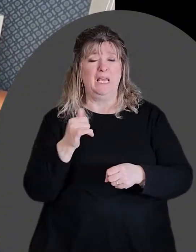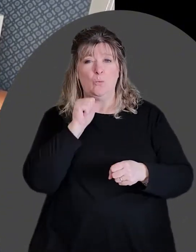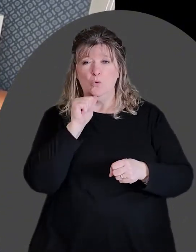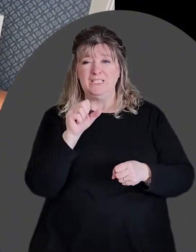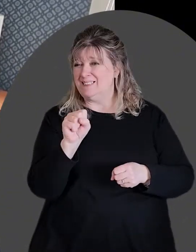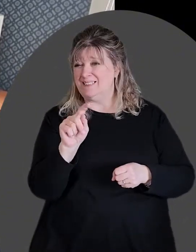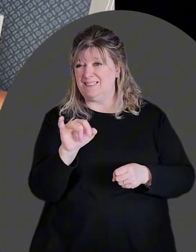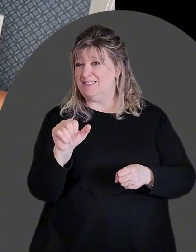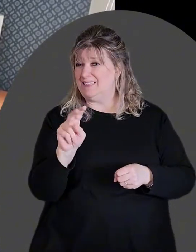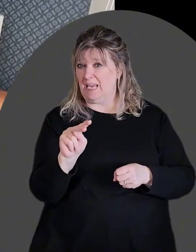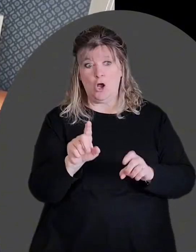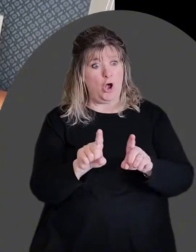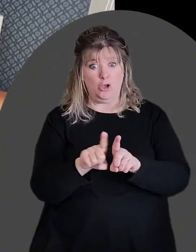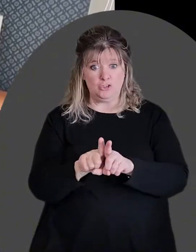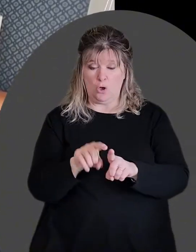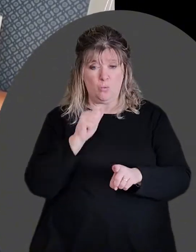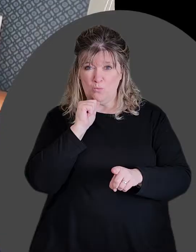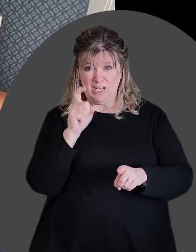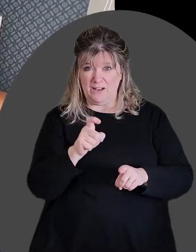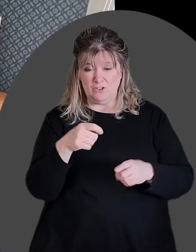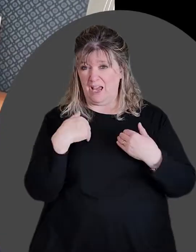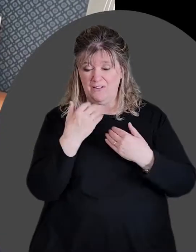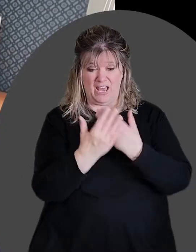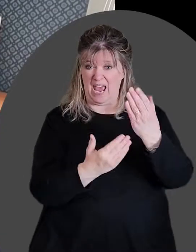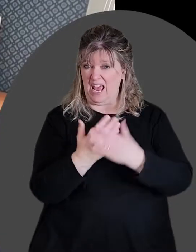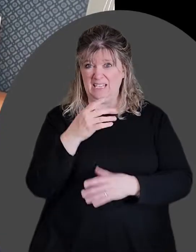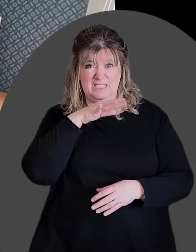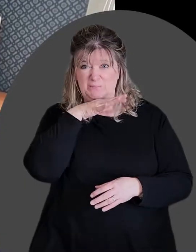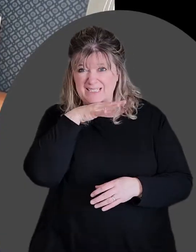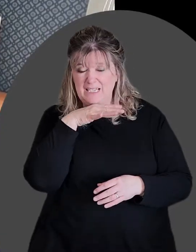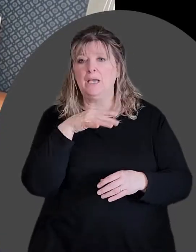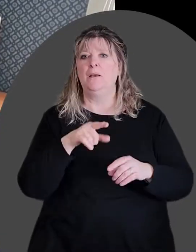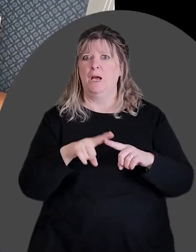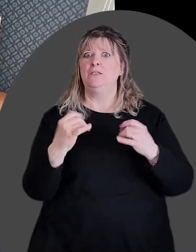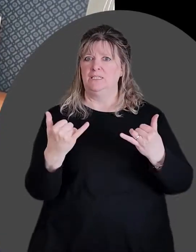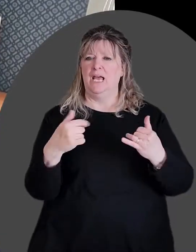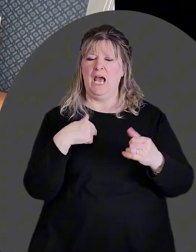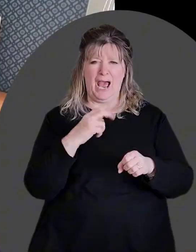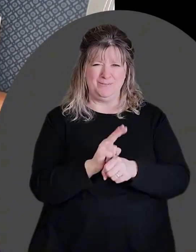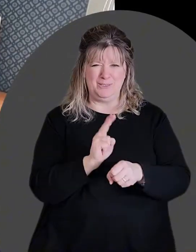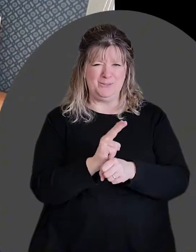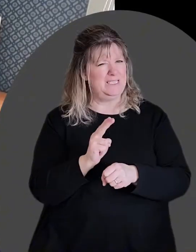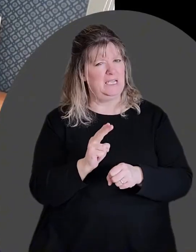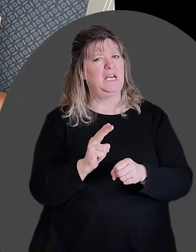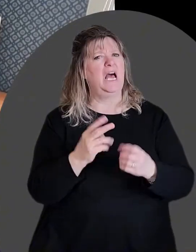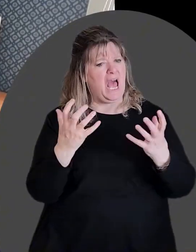so that they wouldn't have to get their hands messy now today I am going to be using a nice heavy duty plate